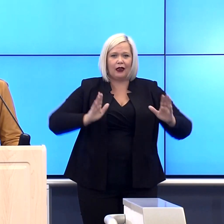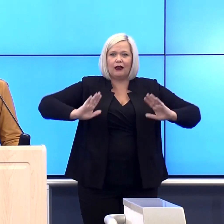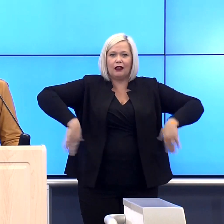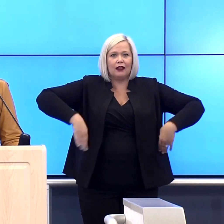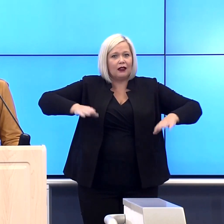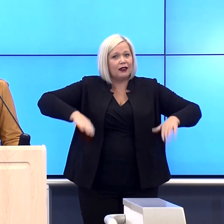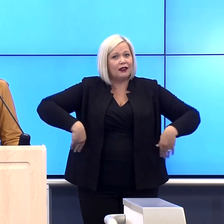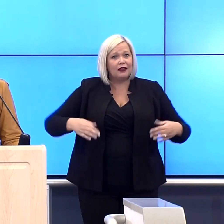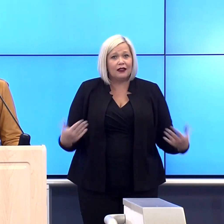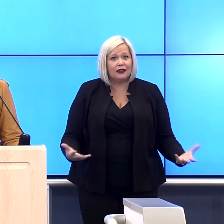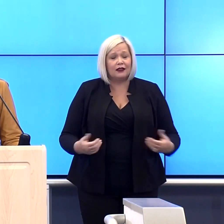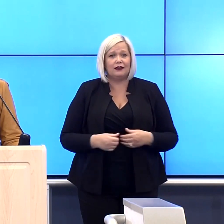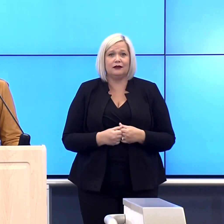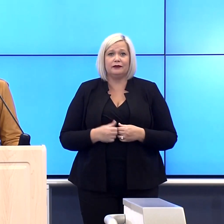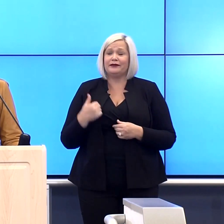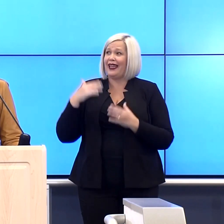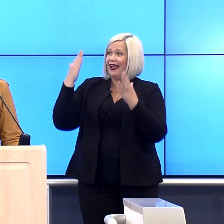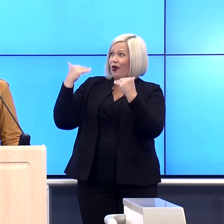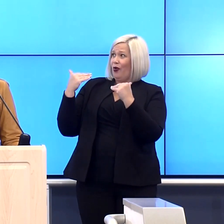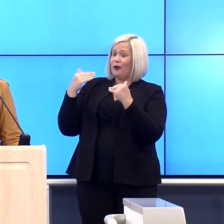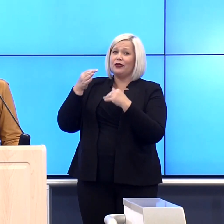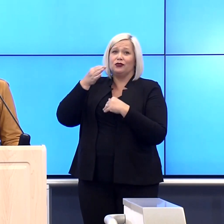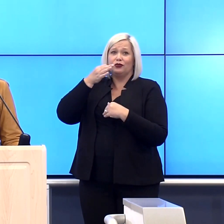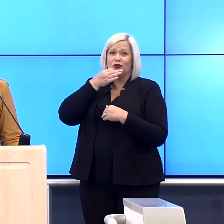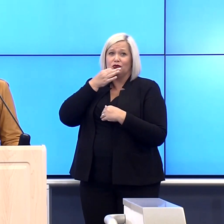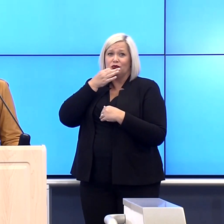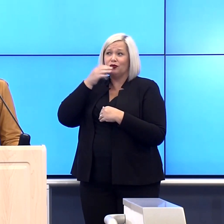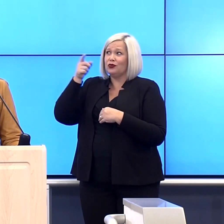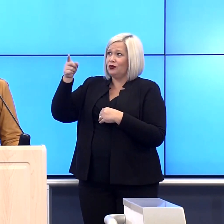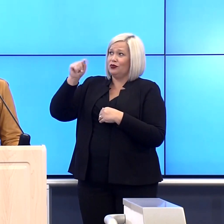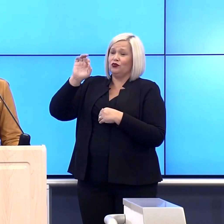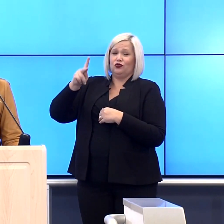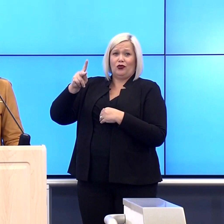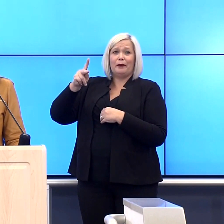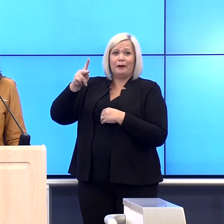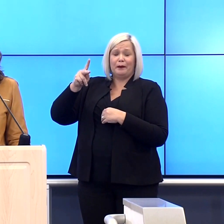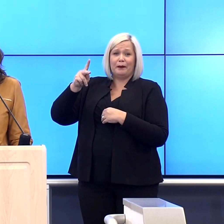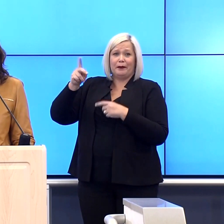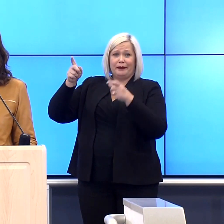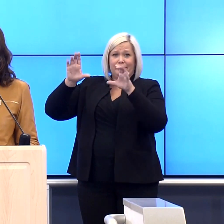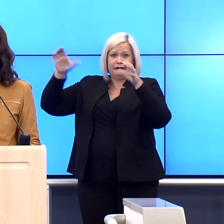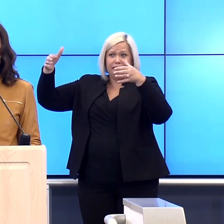AND THE FEDS HAVEN’T GOTTEN A PLAN PASSED YET. PLAN PASSED YET. IT’S MY HOPE THAT IN THESE IT’S MY HOPE THAT IN THESE REMAINING DAYS OF THE TRUMP REMAINING DAYS OF THE TRUMP ADMINISTRATION THAT THEY GET